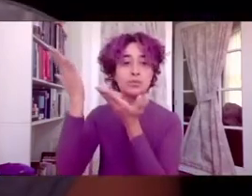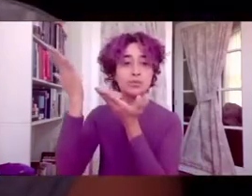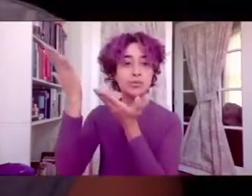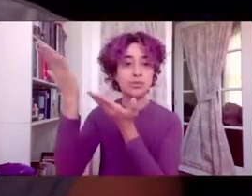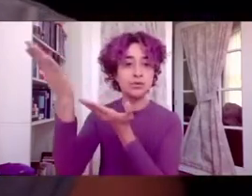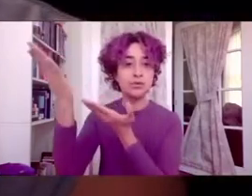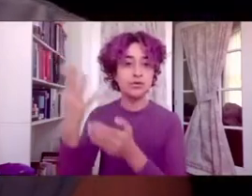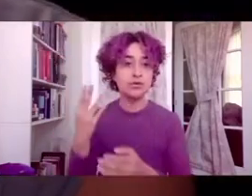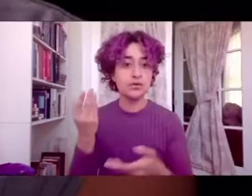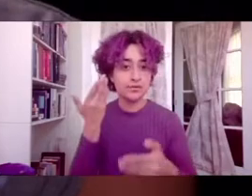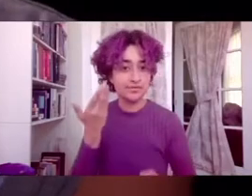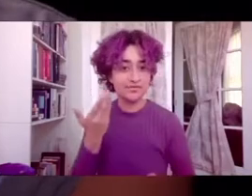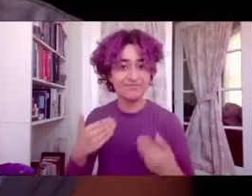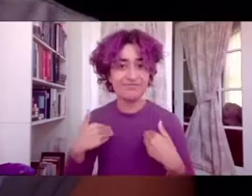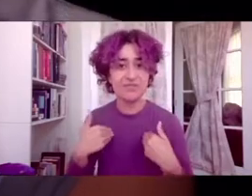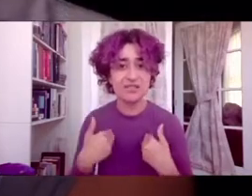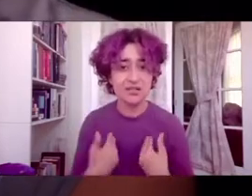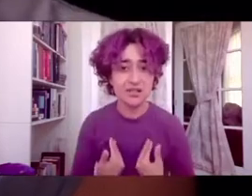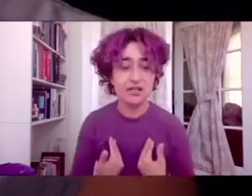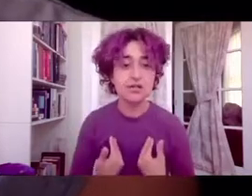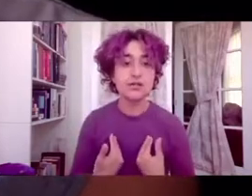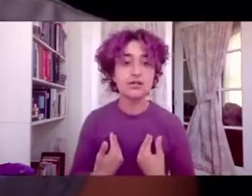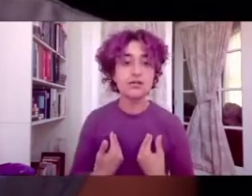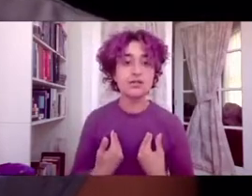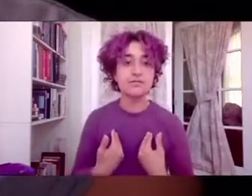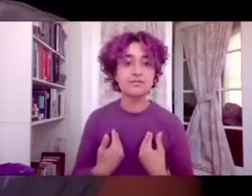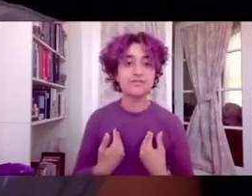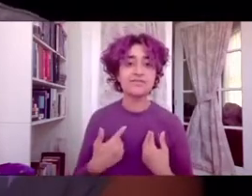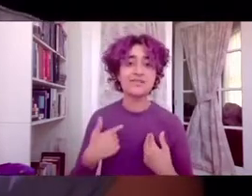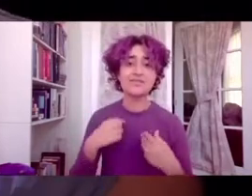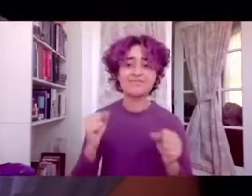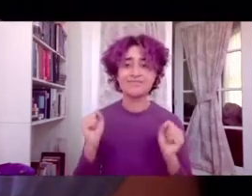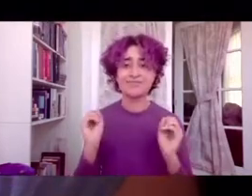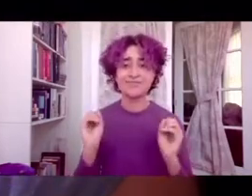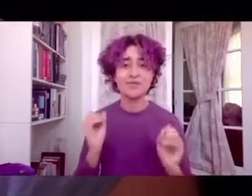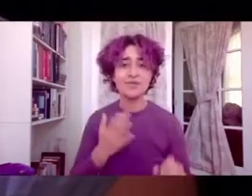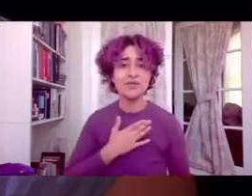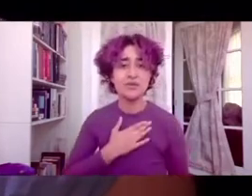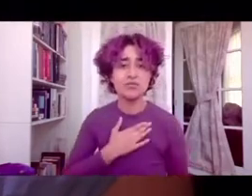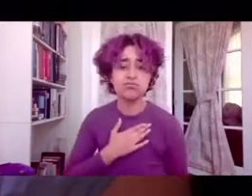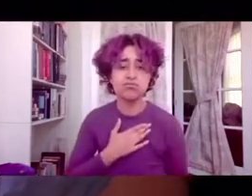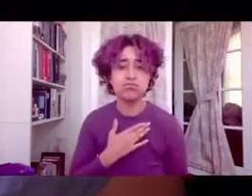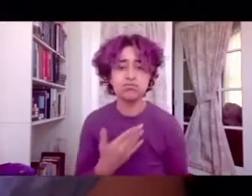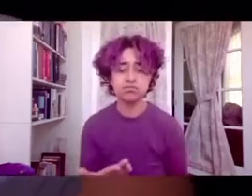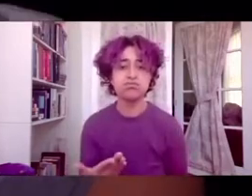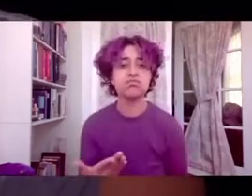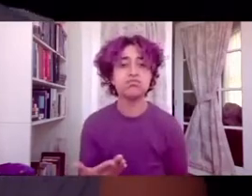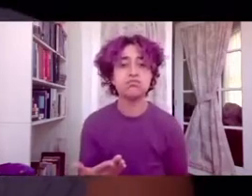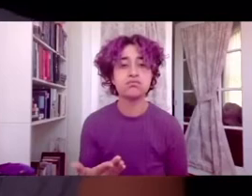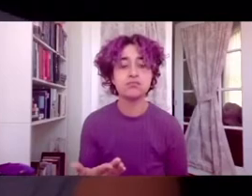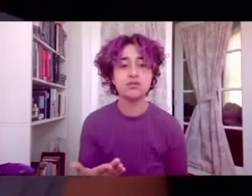I'm tired I'm so winded